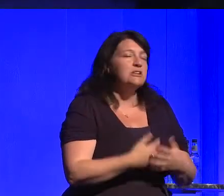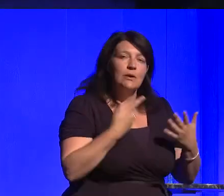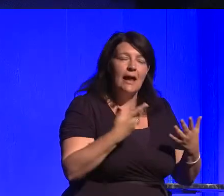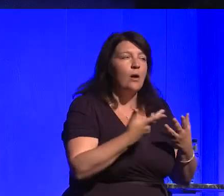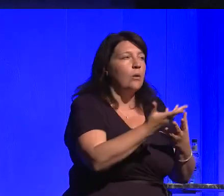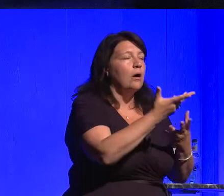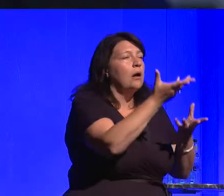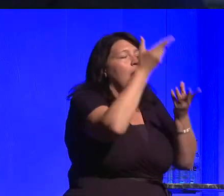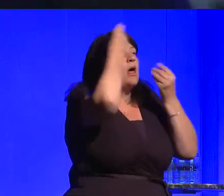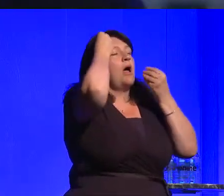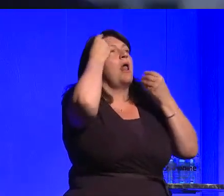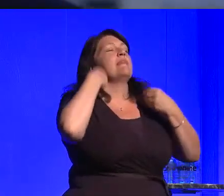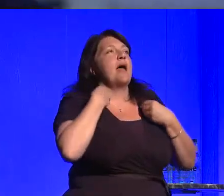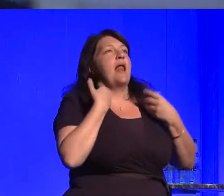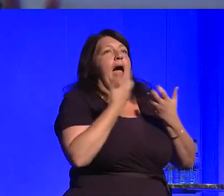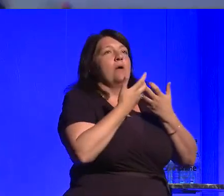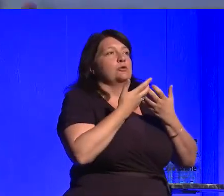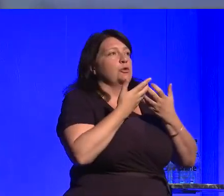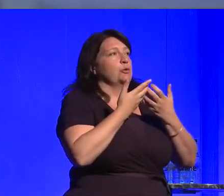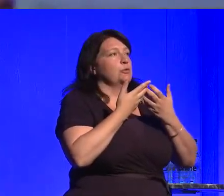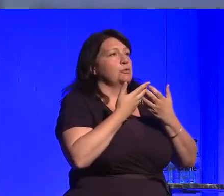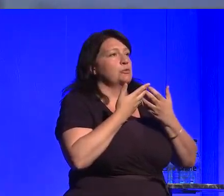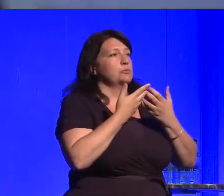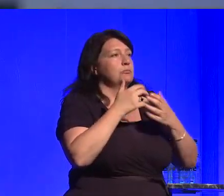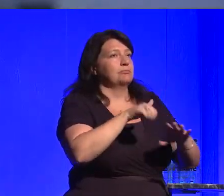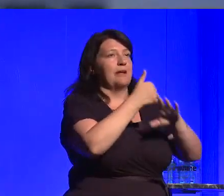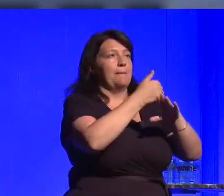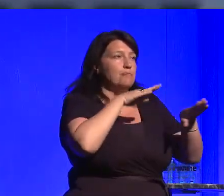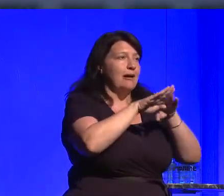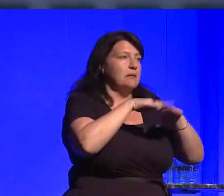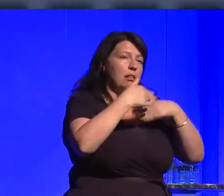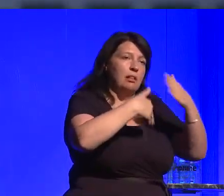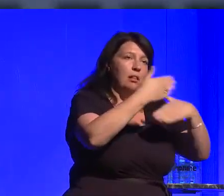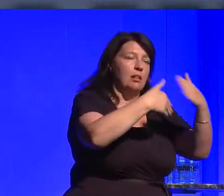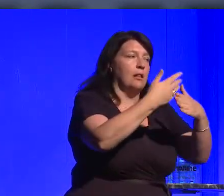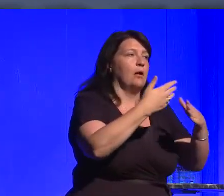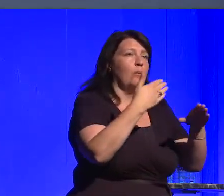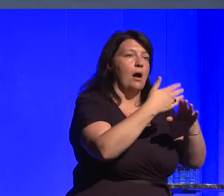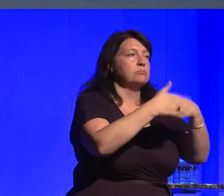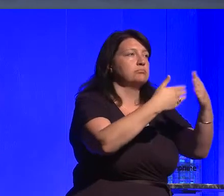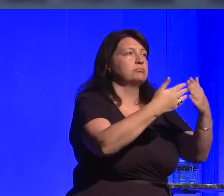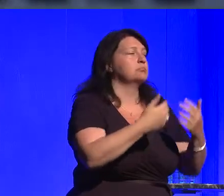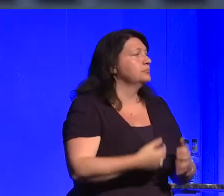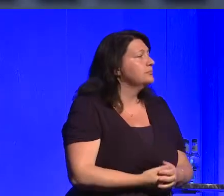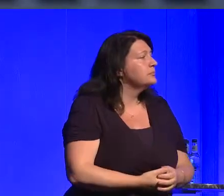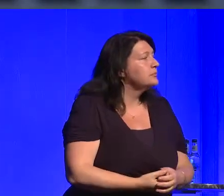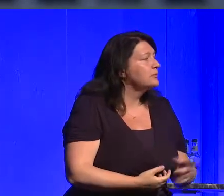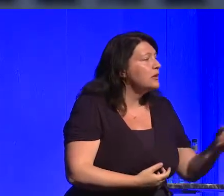That is what we are about. I think if there is one theme that I would pick up that I was hearing in the workshops,